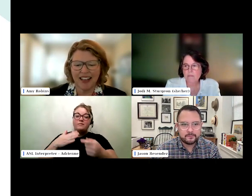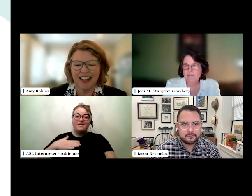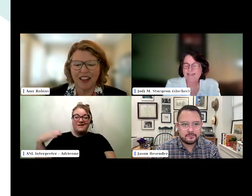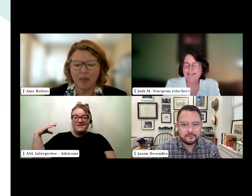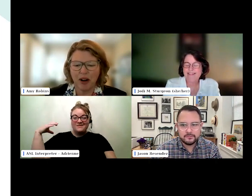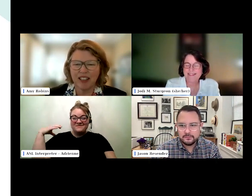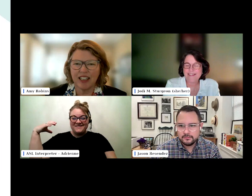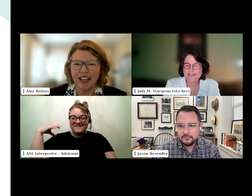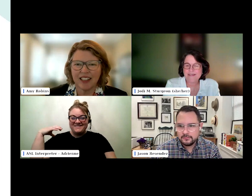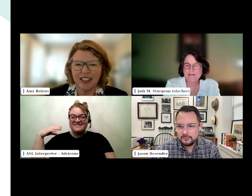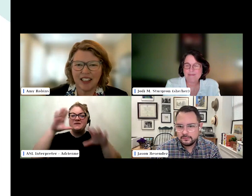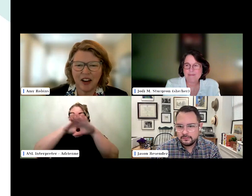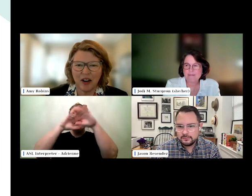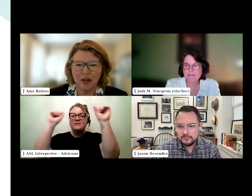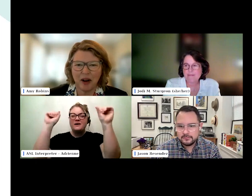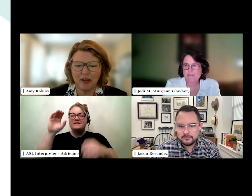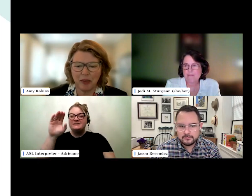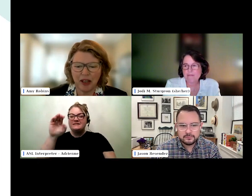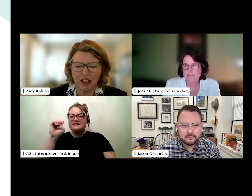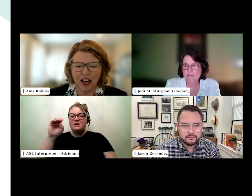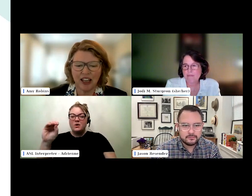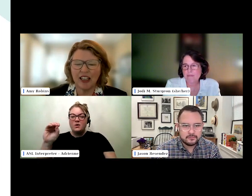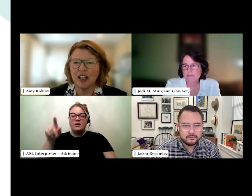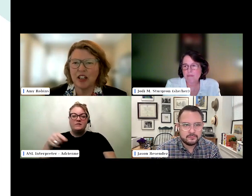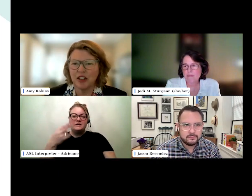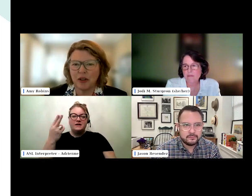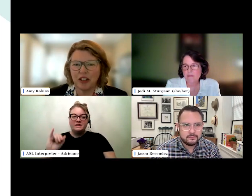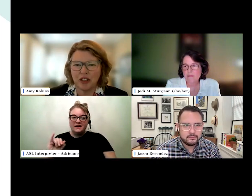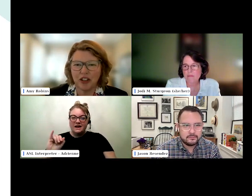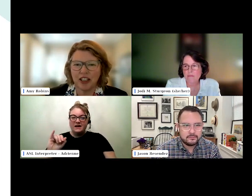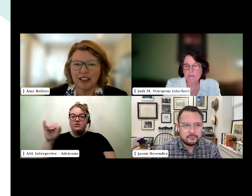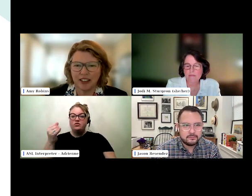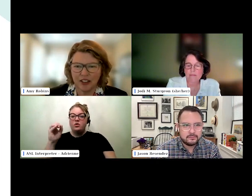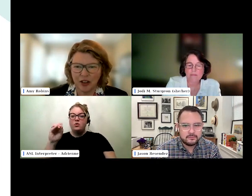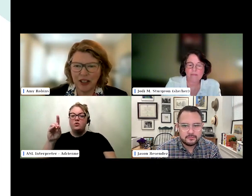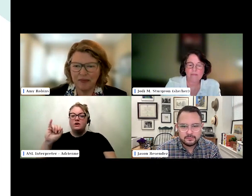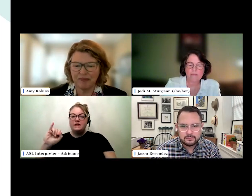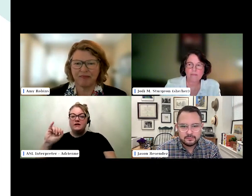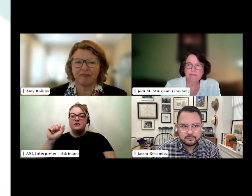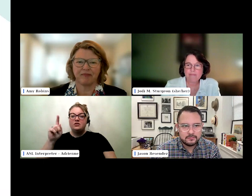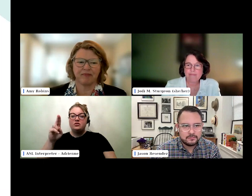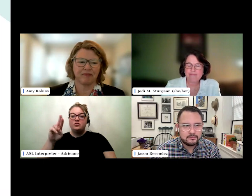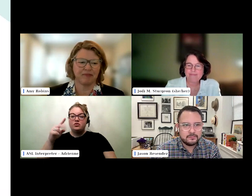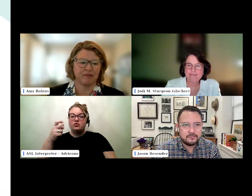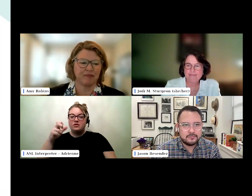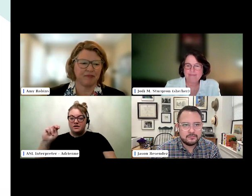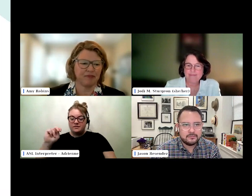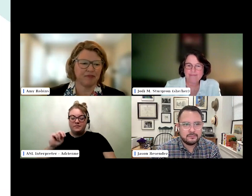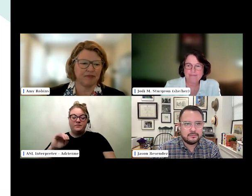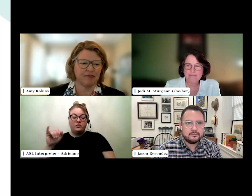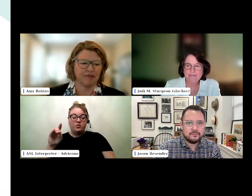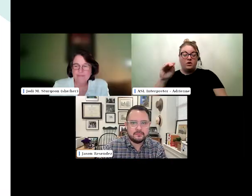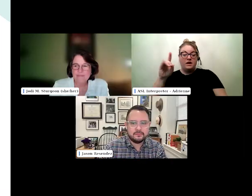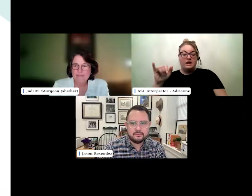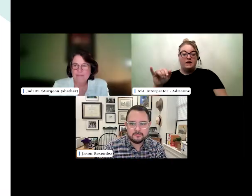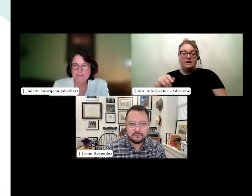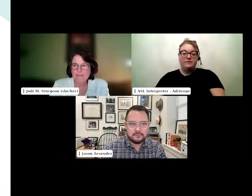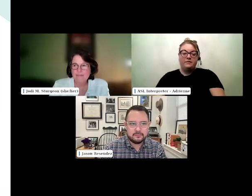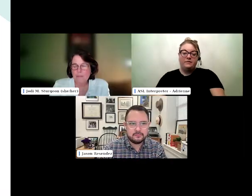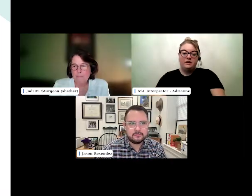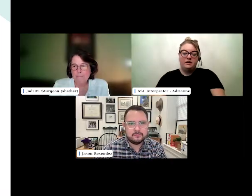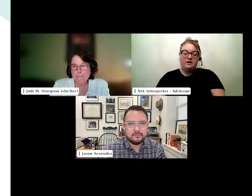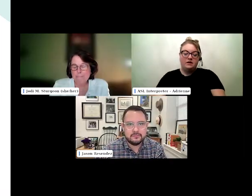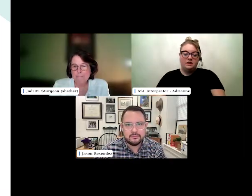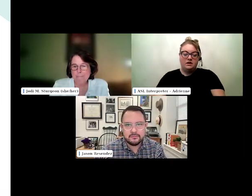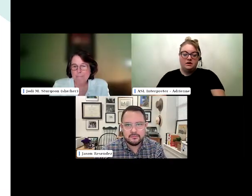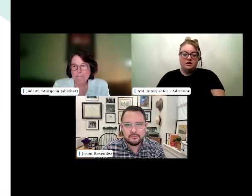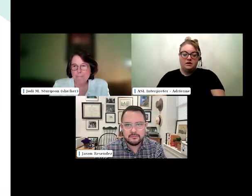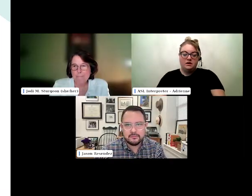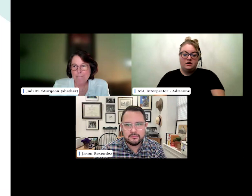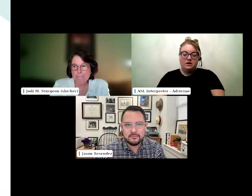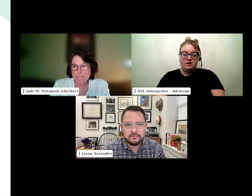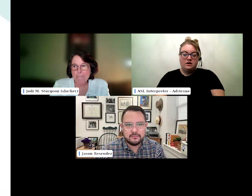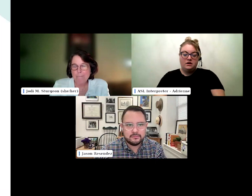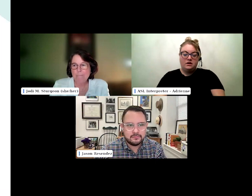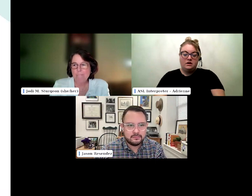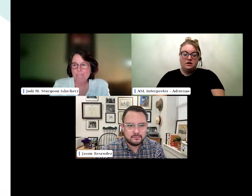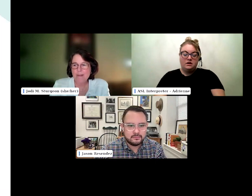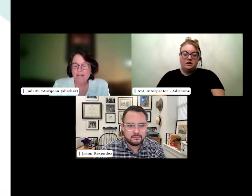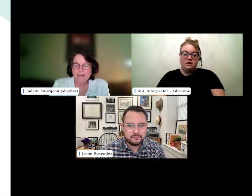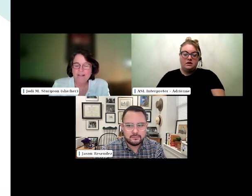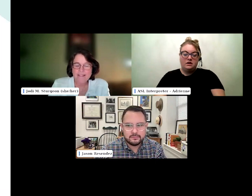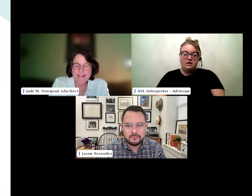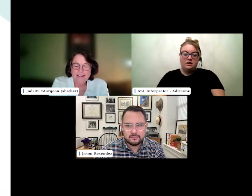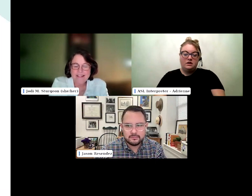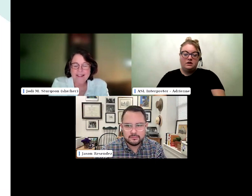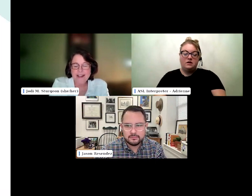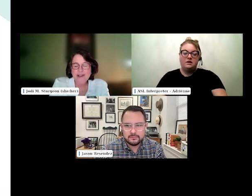The President and CEO of Phi Jody.